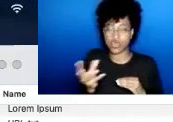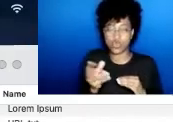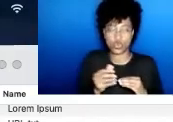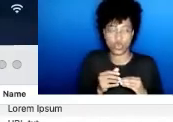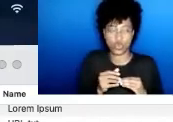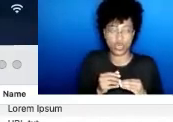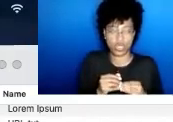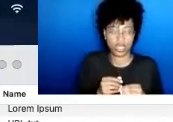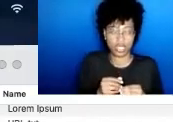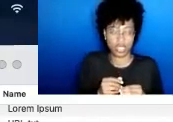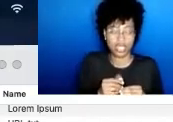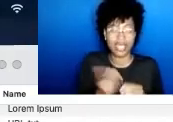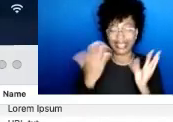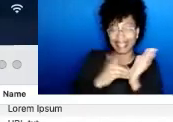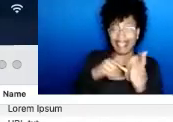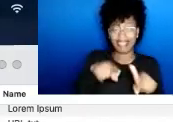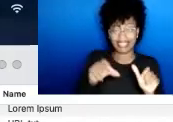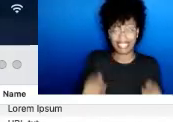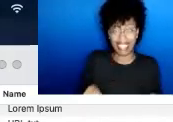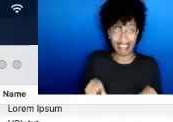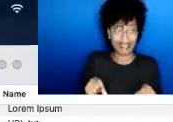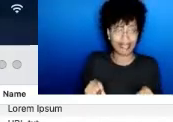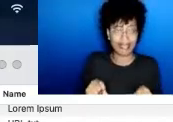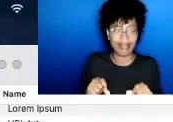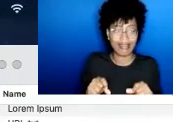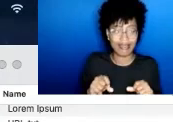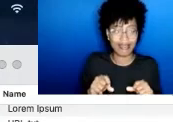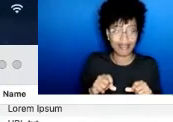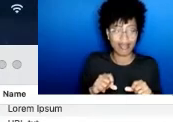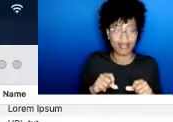here. 07:08:13 Again, this could be an export from